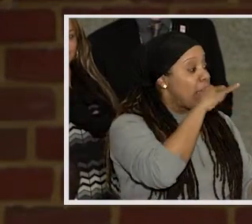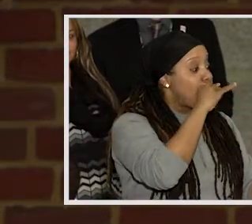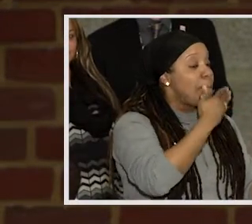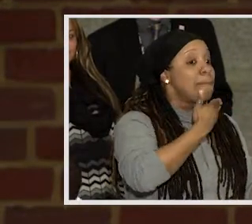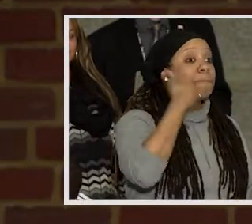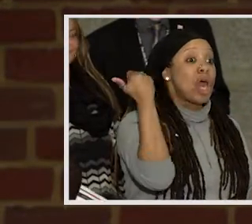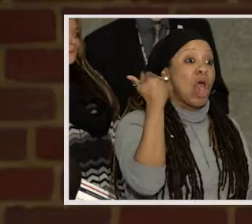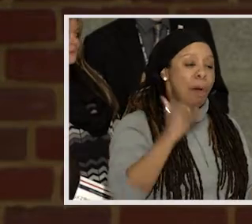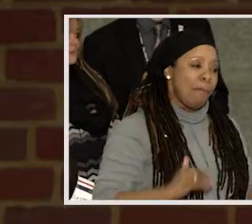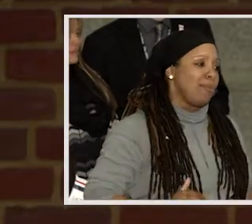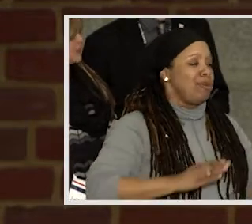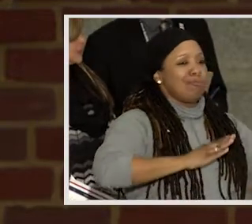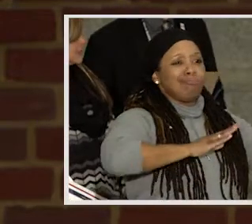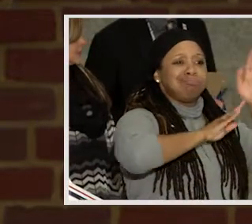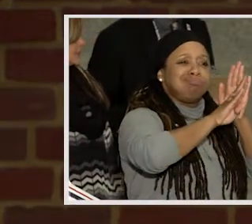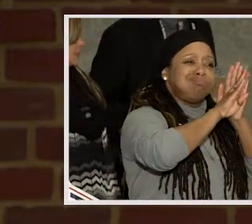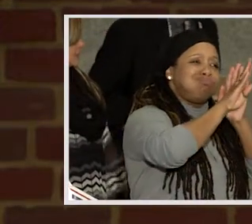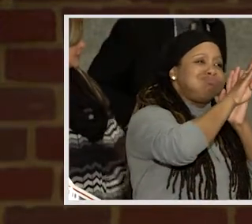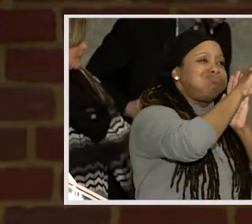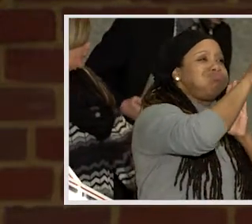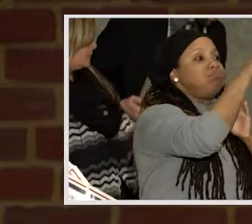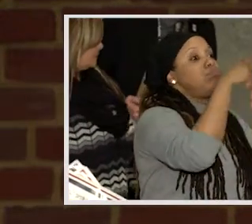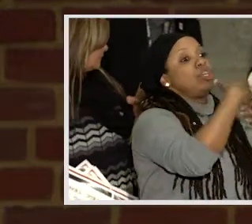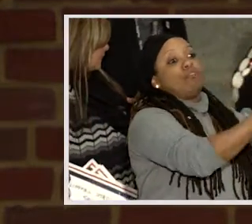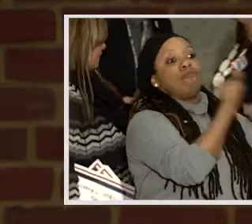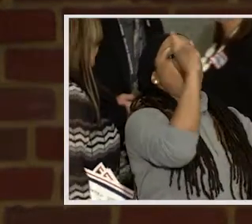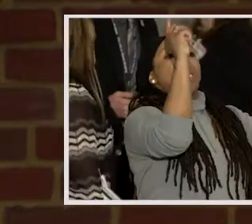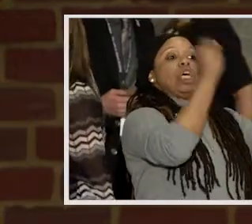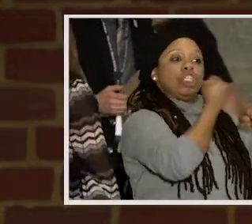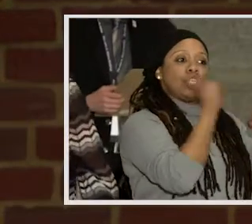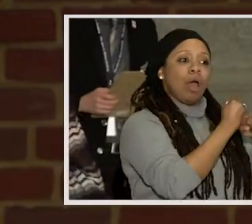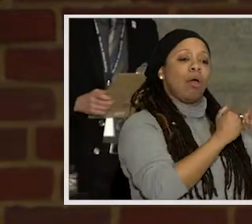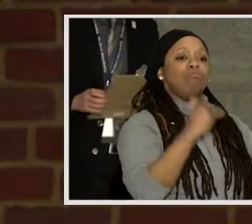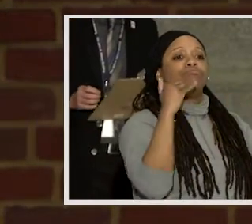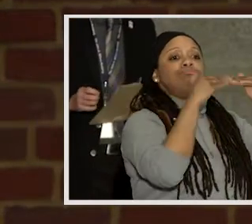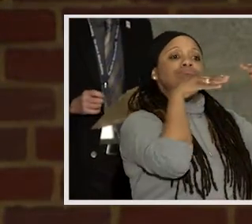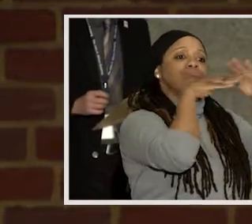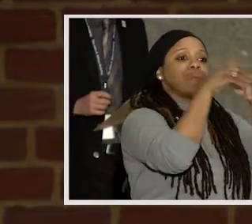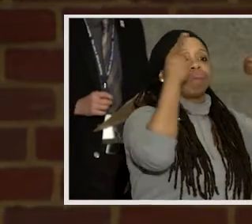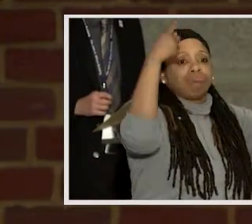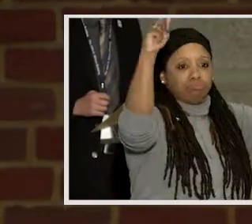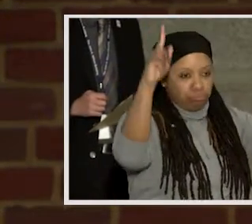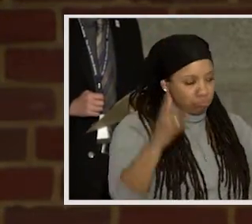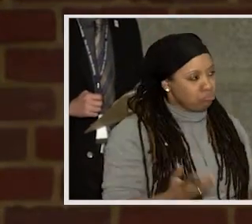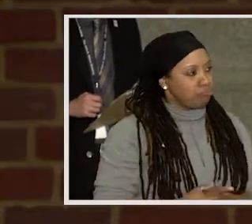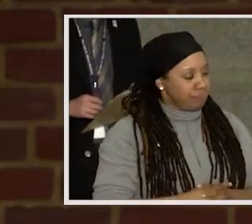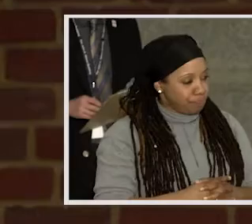CONTRIBUTE TO GIVING BACK TO ALL OF THESE OTHER AREAS SO THOSE WERE THE TOP THINGS FOR US. WE ALSO WANTED TO MAINTAIN